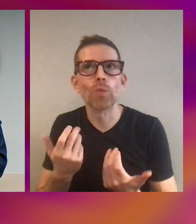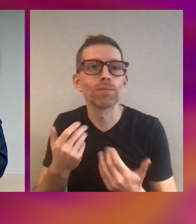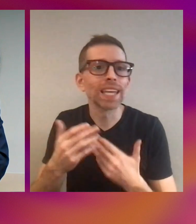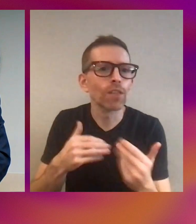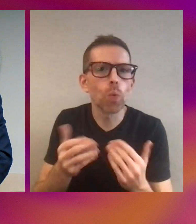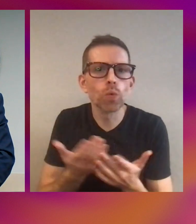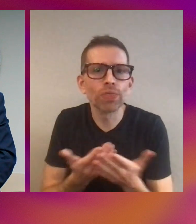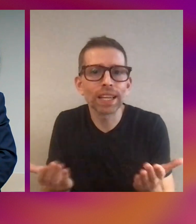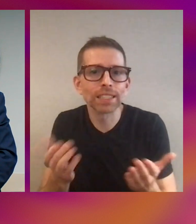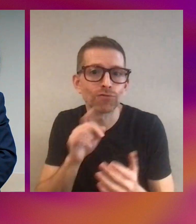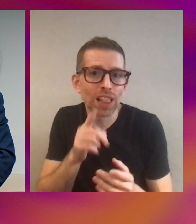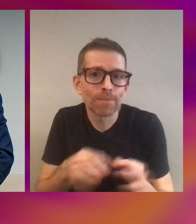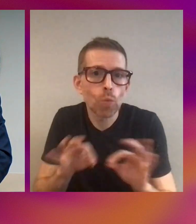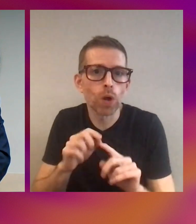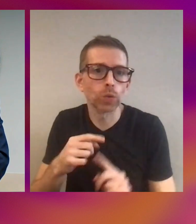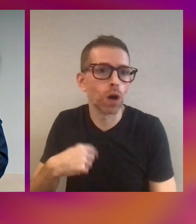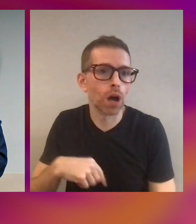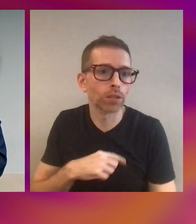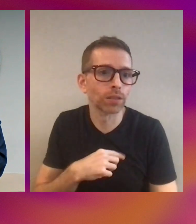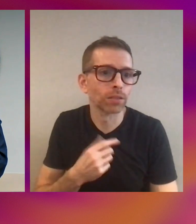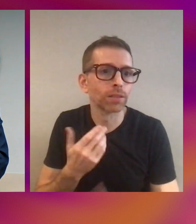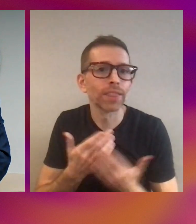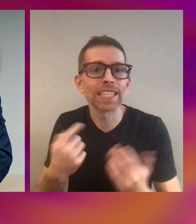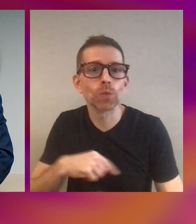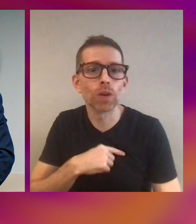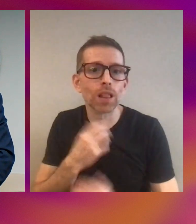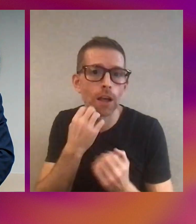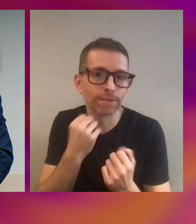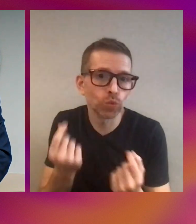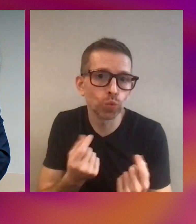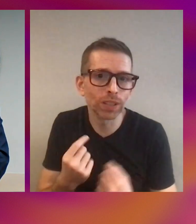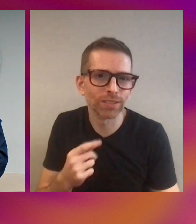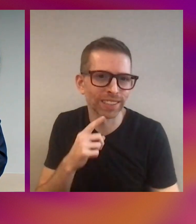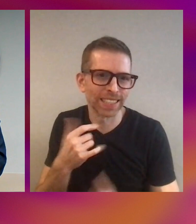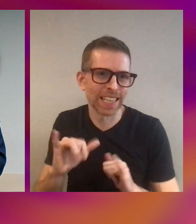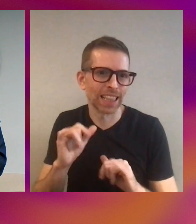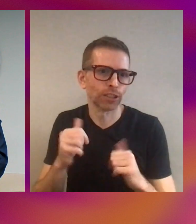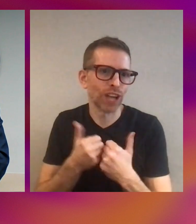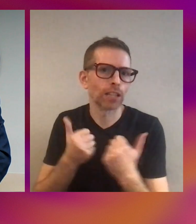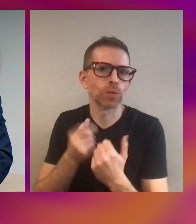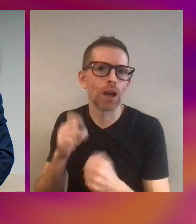and the things that we love doing, there are challenges that we need to overcome,